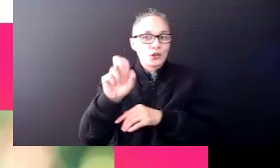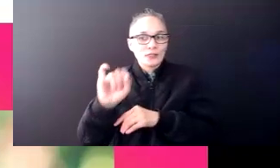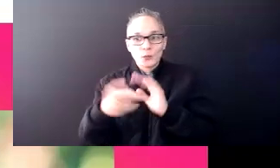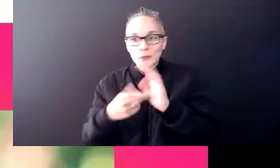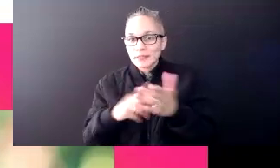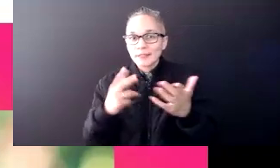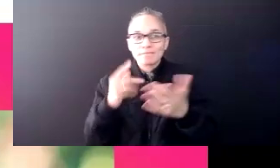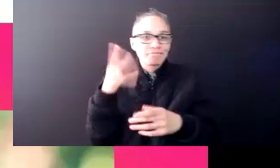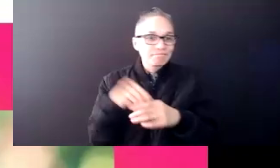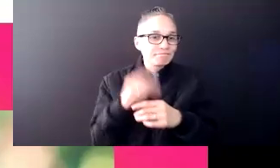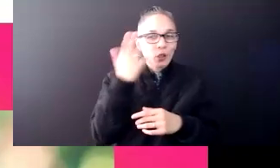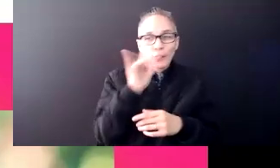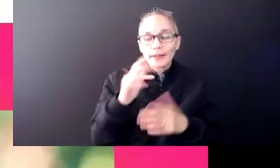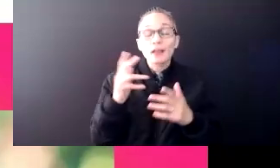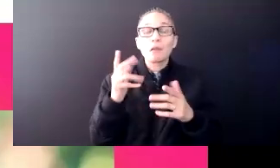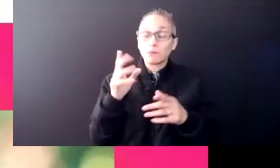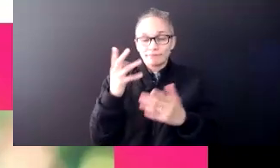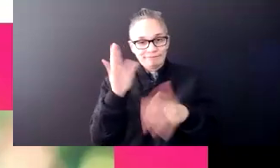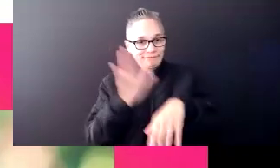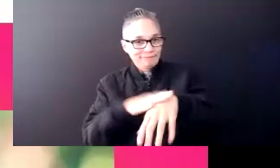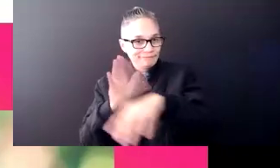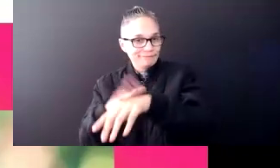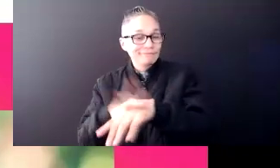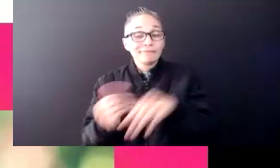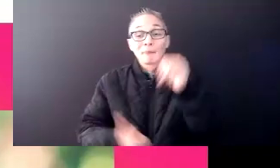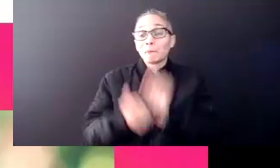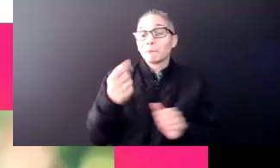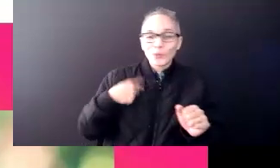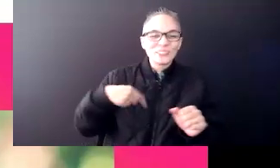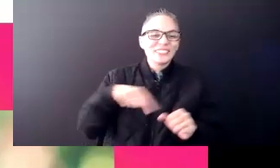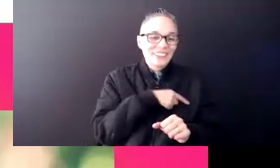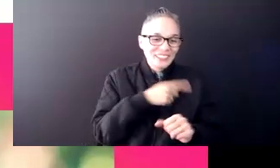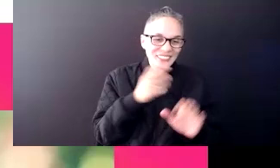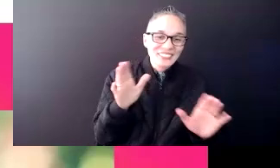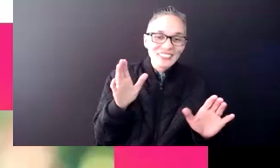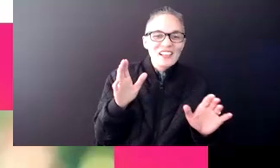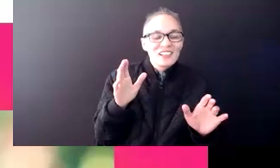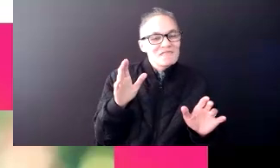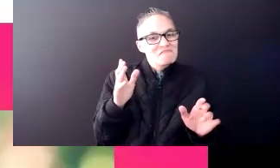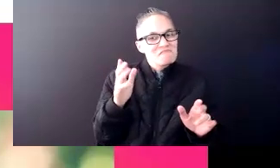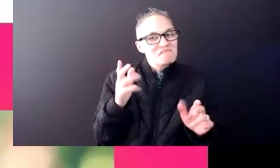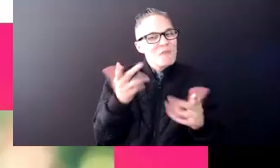you know, I want you to know that most of us, as the comments had also mentioned, most of us are already implementing